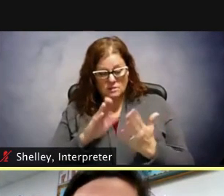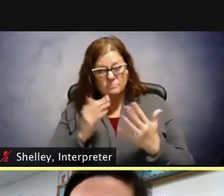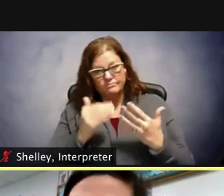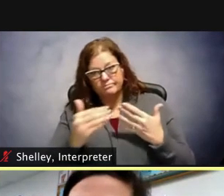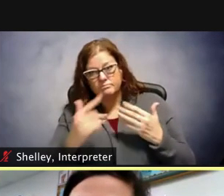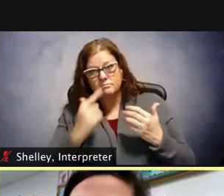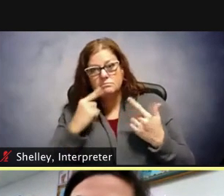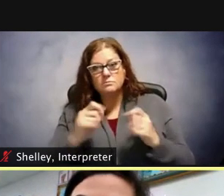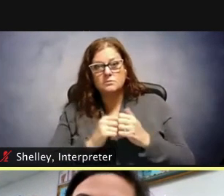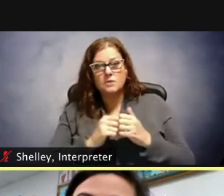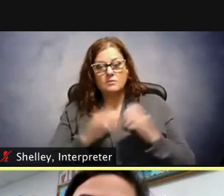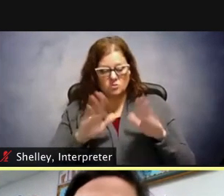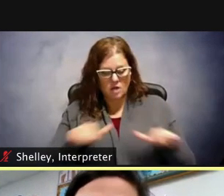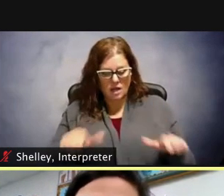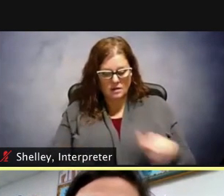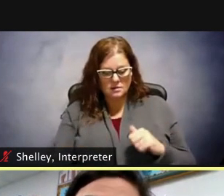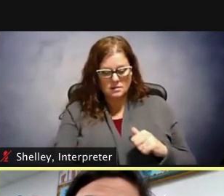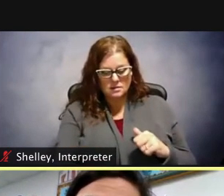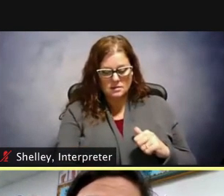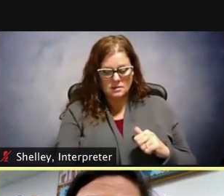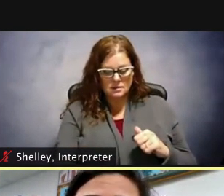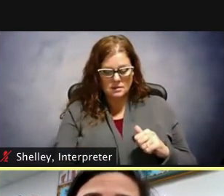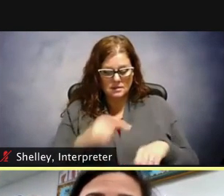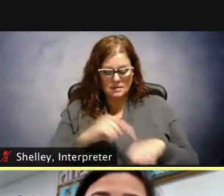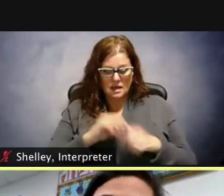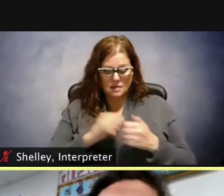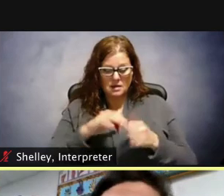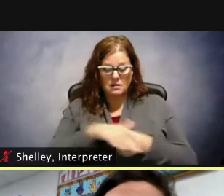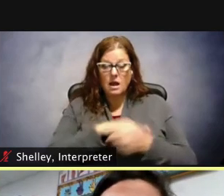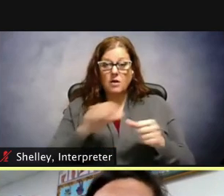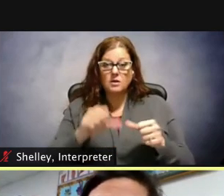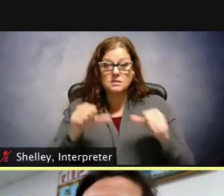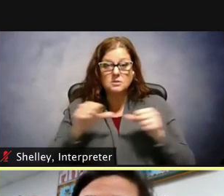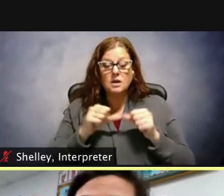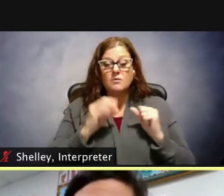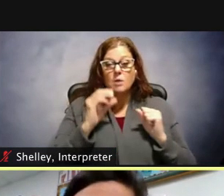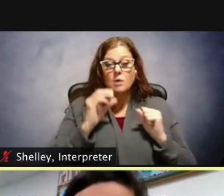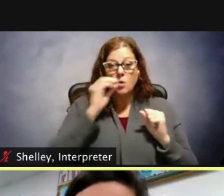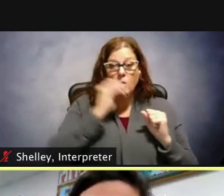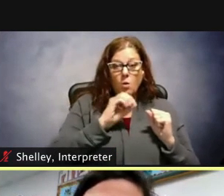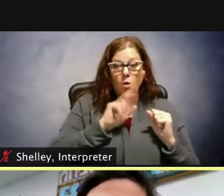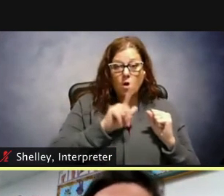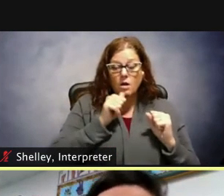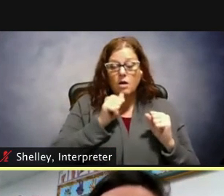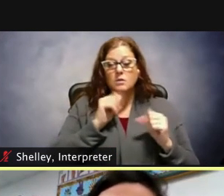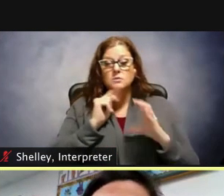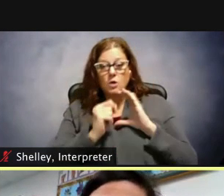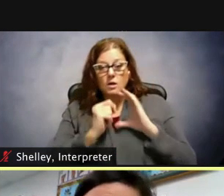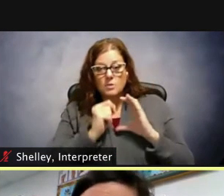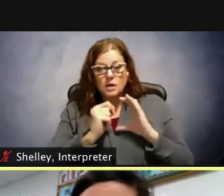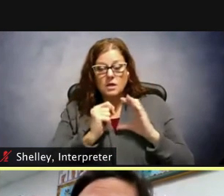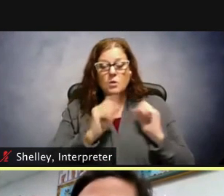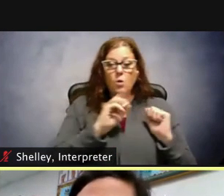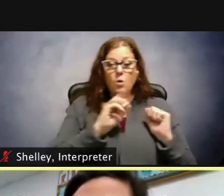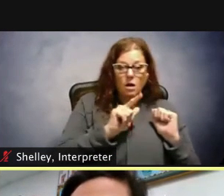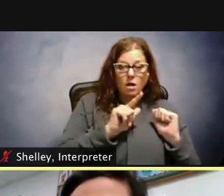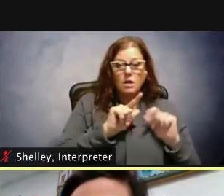of the child's time in our district from oral to total communication oral back and forth. In grade